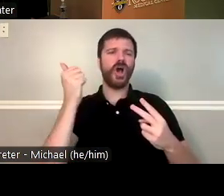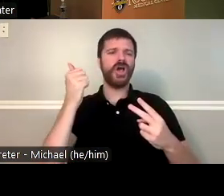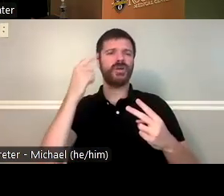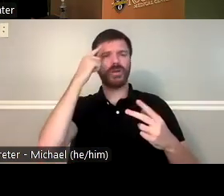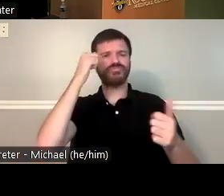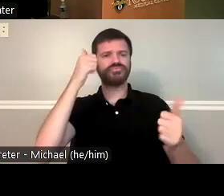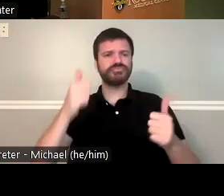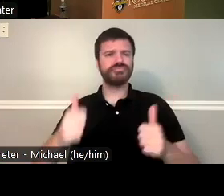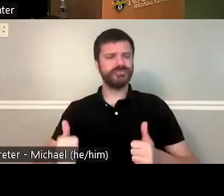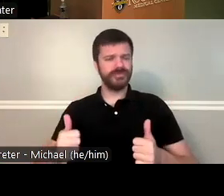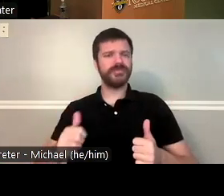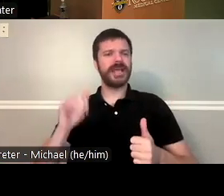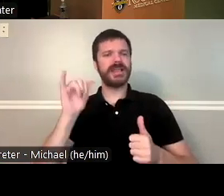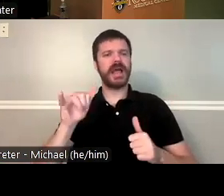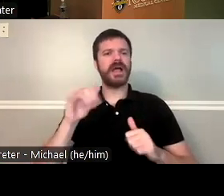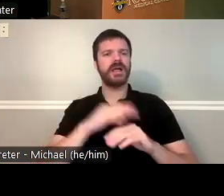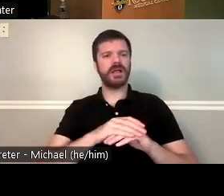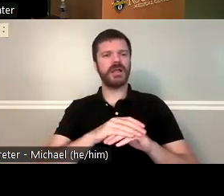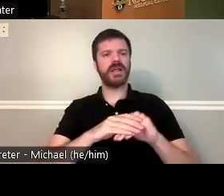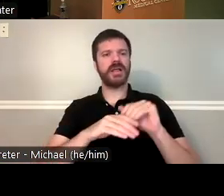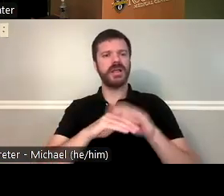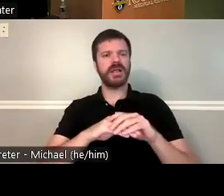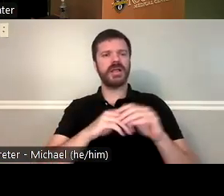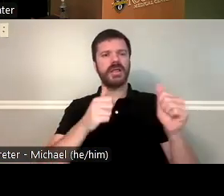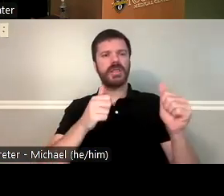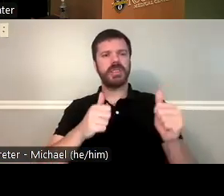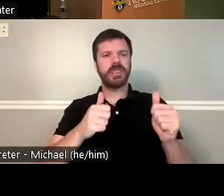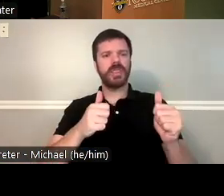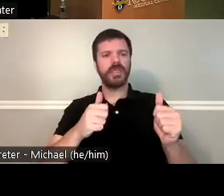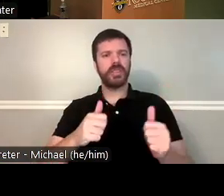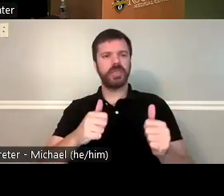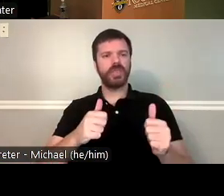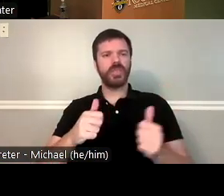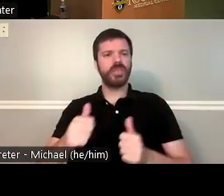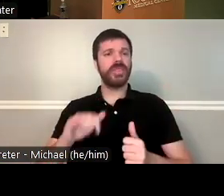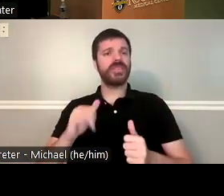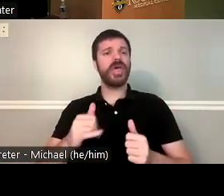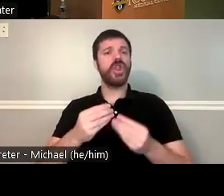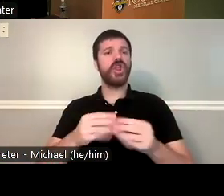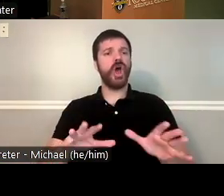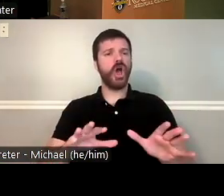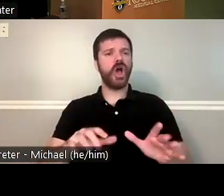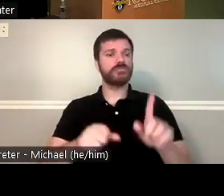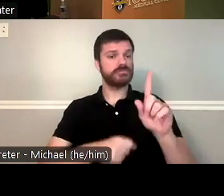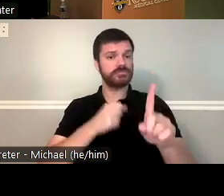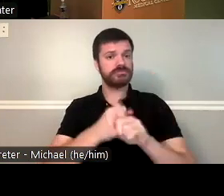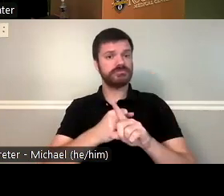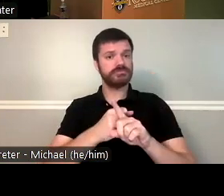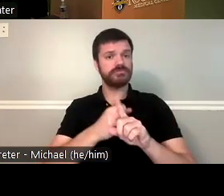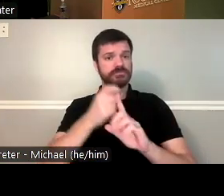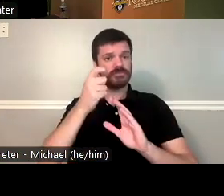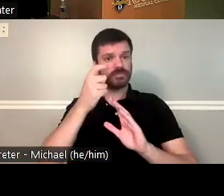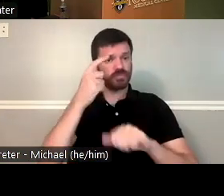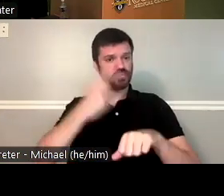it's gradual and it's painful and you experiencing the loss over time in missing or abducted family